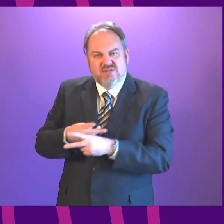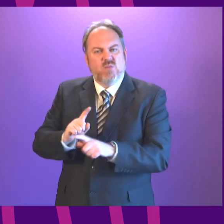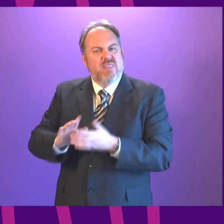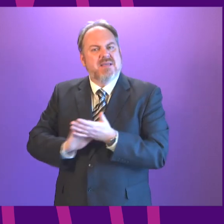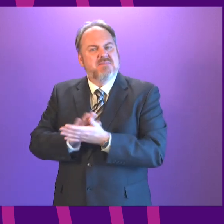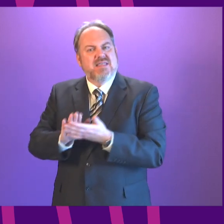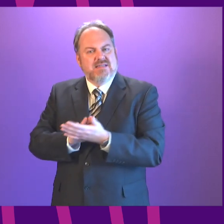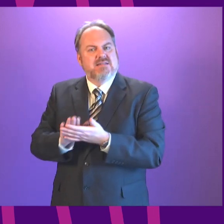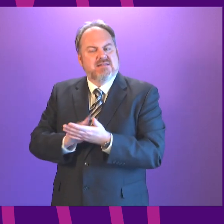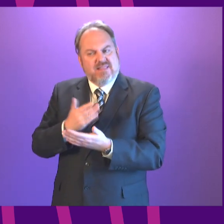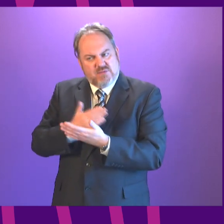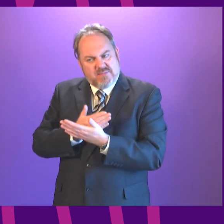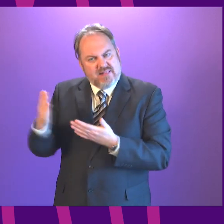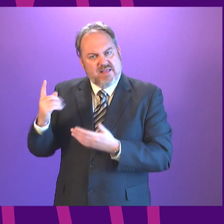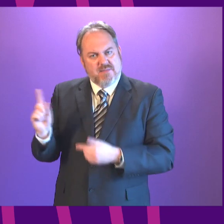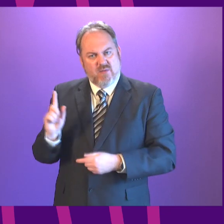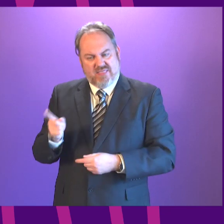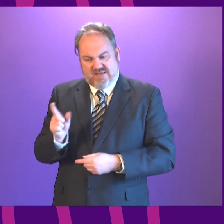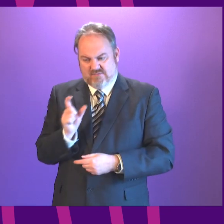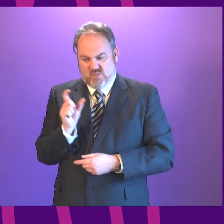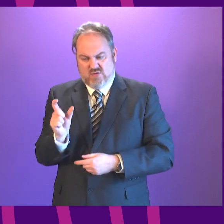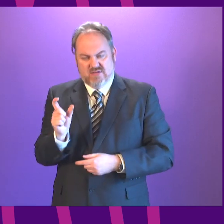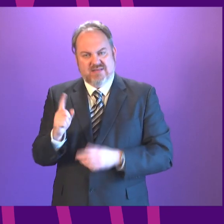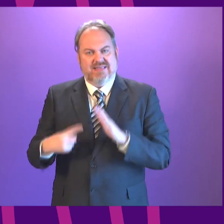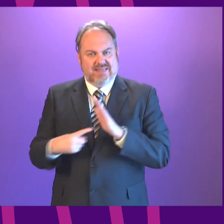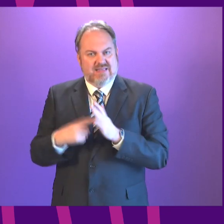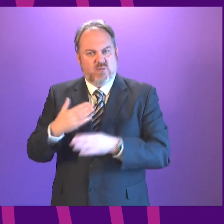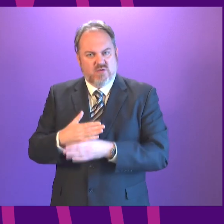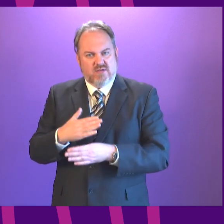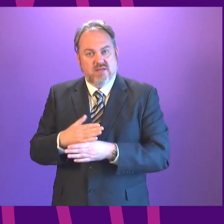is taking—is to get the virus, and especially the new strain, under control and suppressed